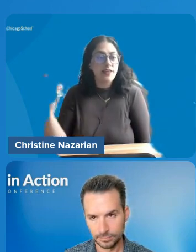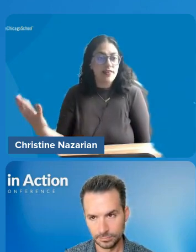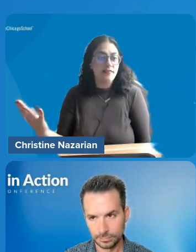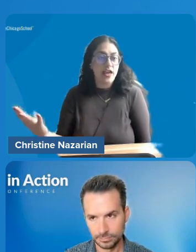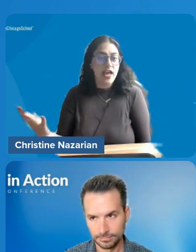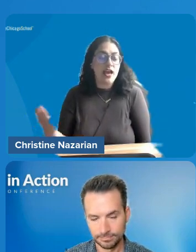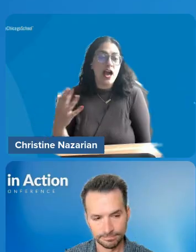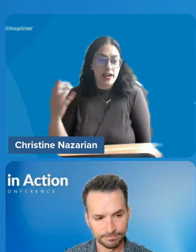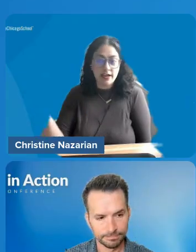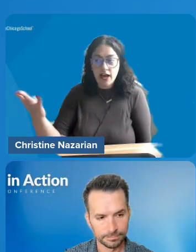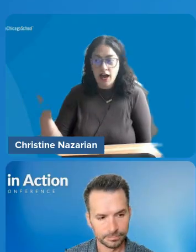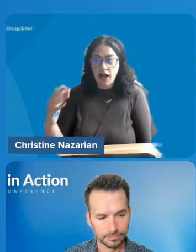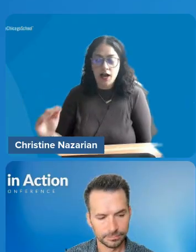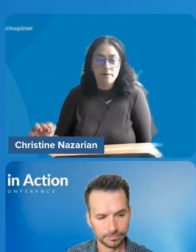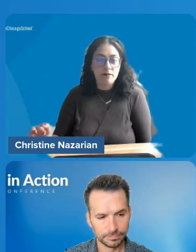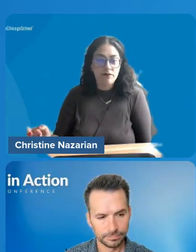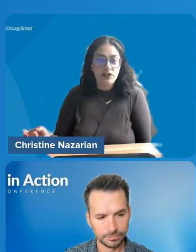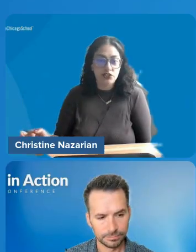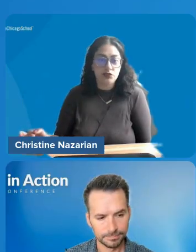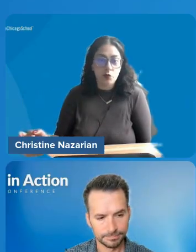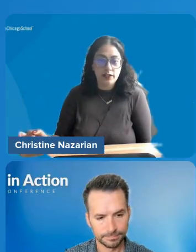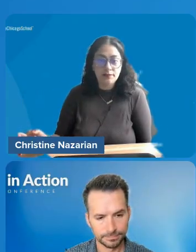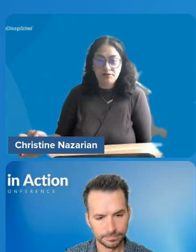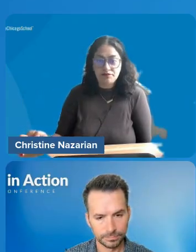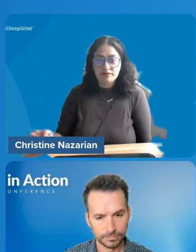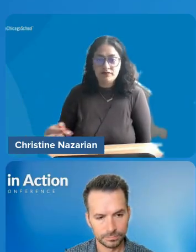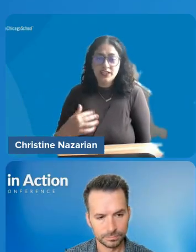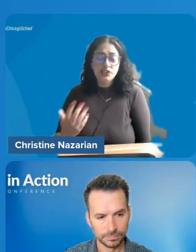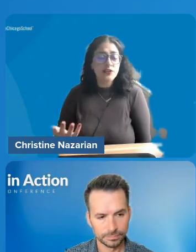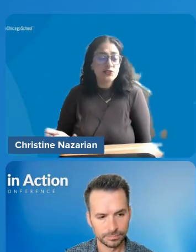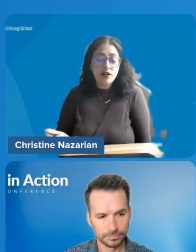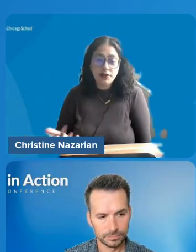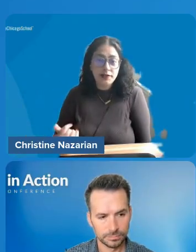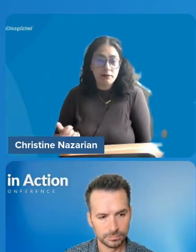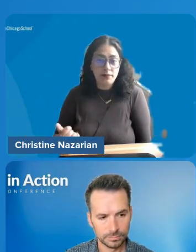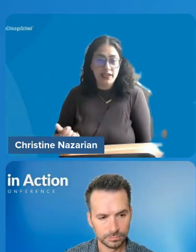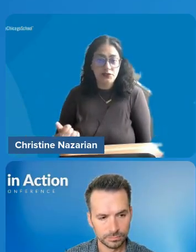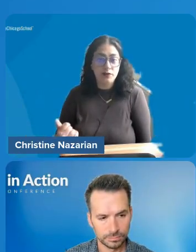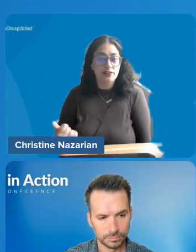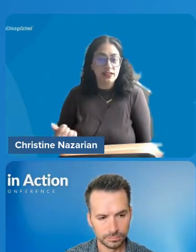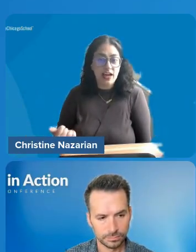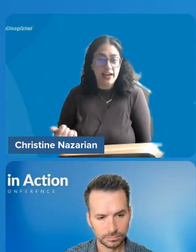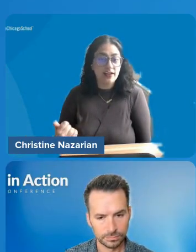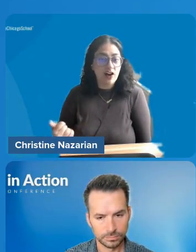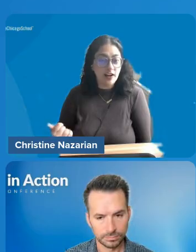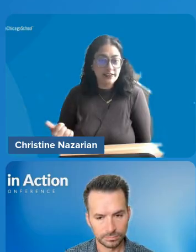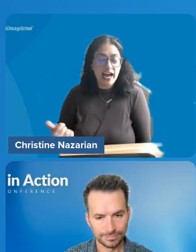than the AI features will. It's also not going to replace real client contact,